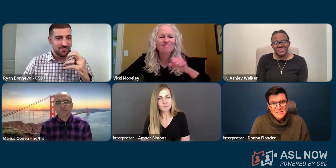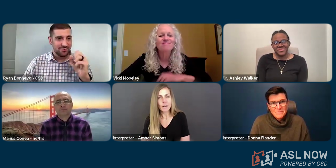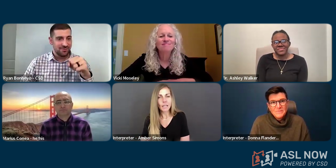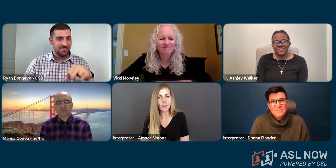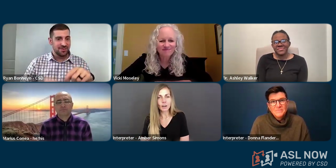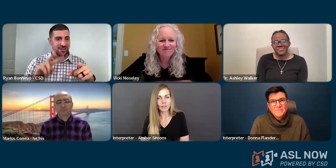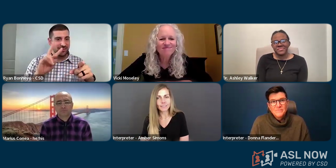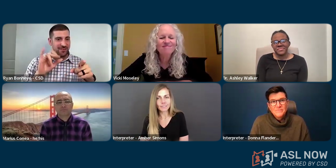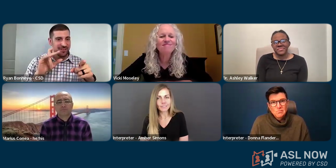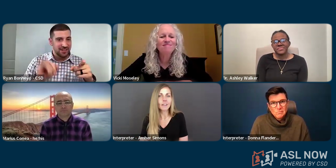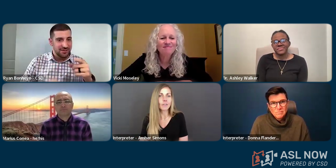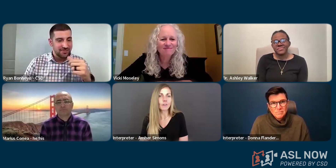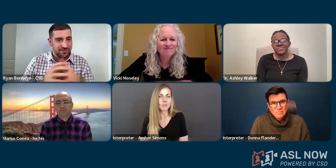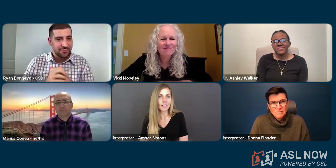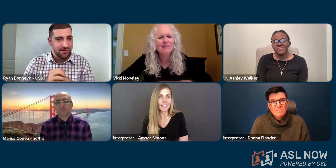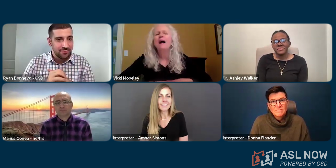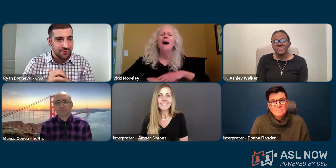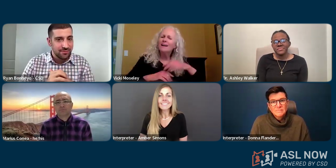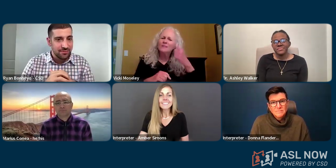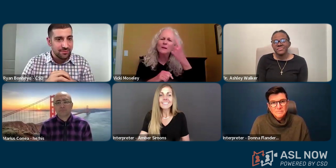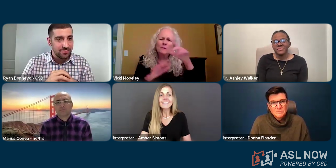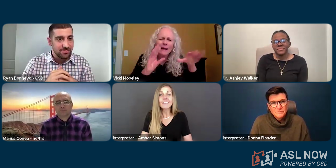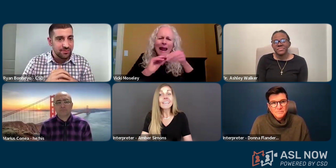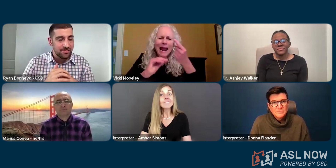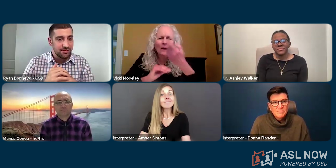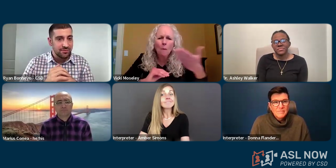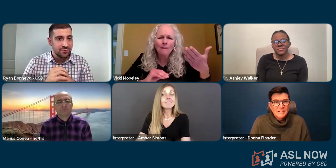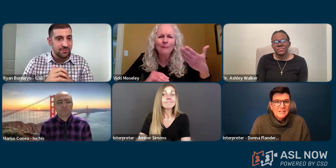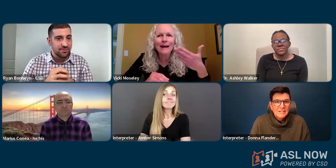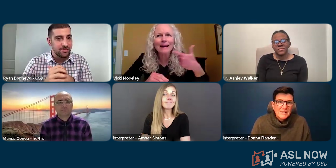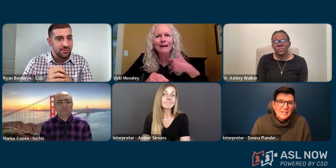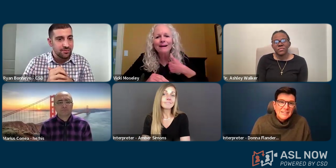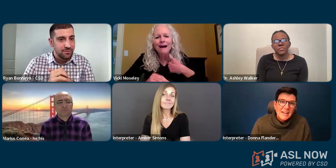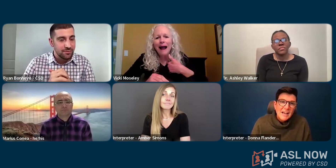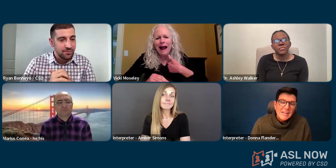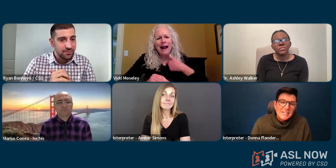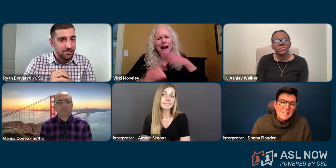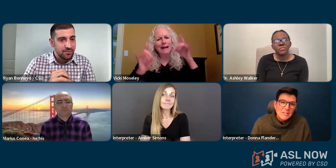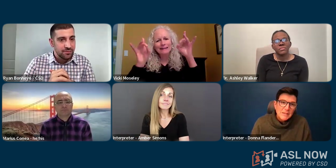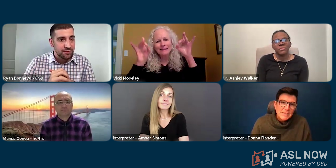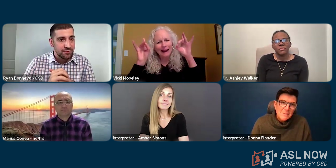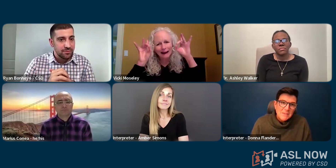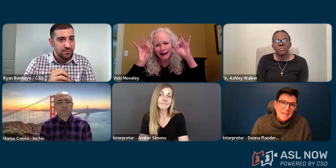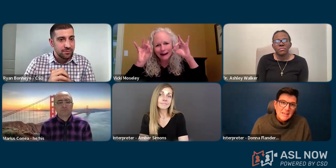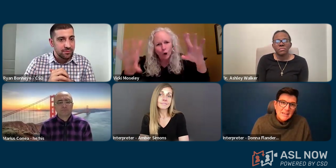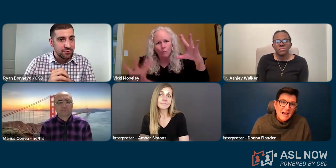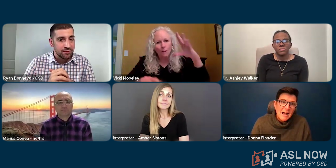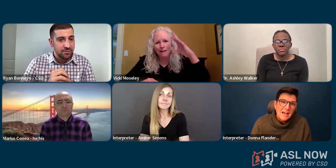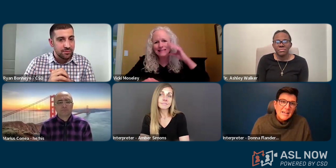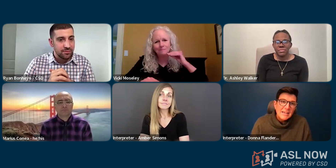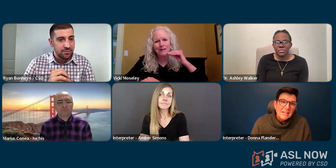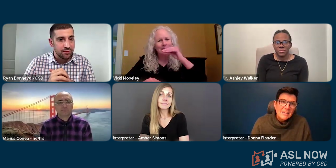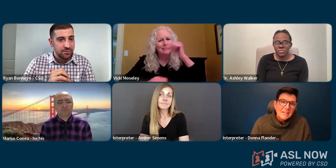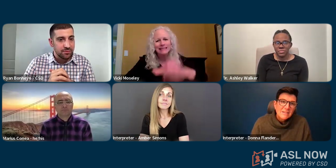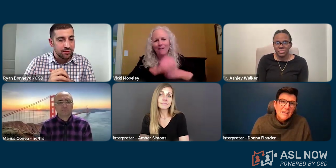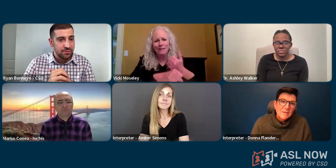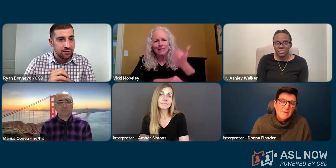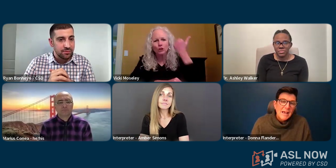Regular occurrence. Very frustrating. Vicki? Yeah, I did want to explain something. I am.